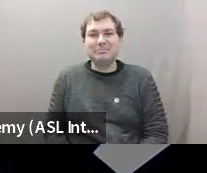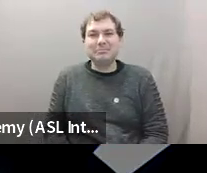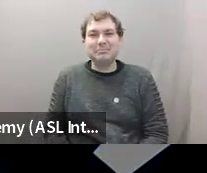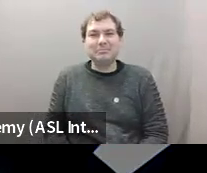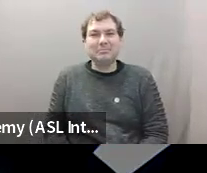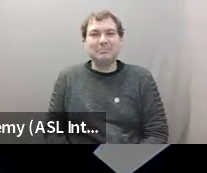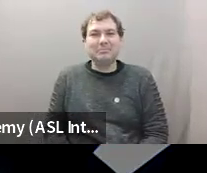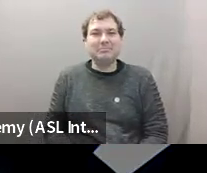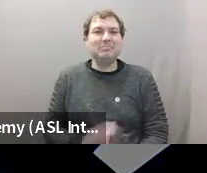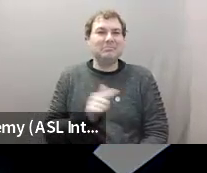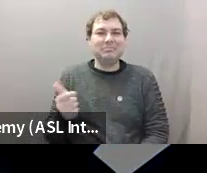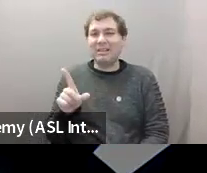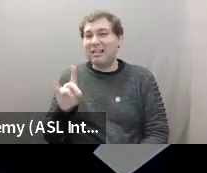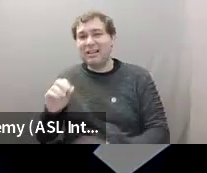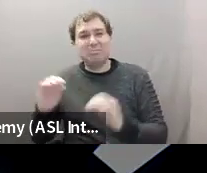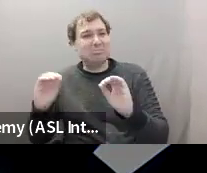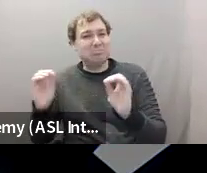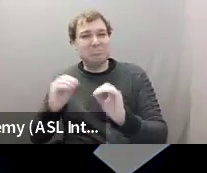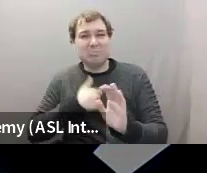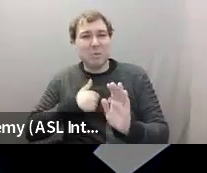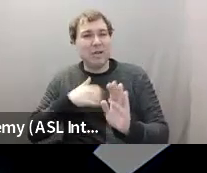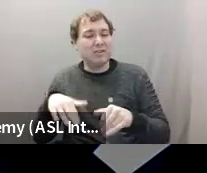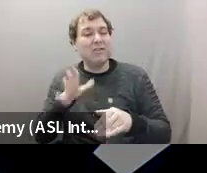Linda Pogue: You have nothing to apologize about. Thank you very much for sharing Christine.